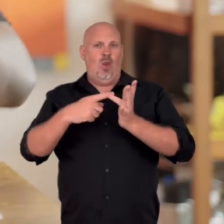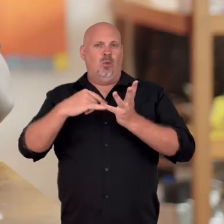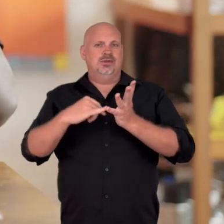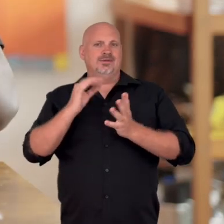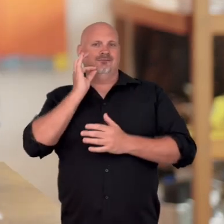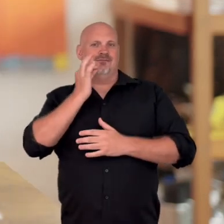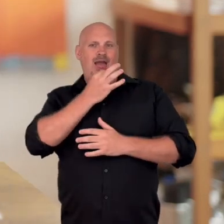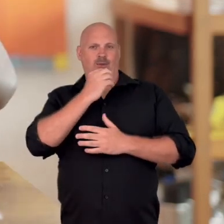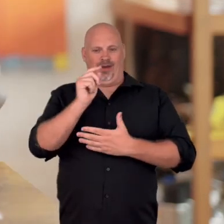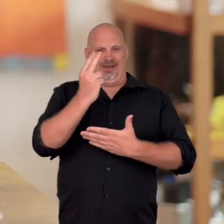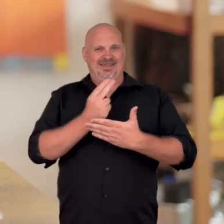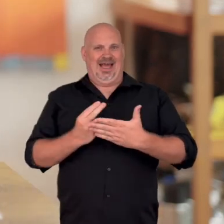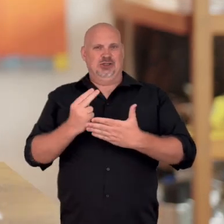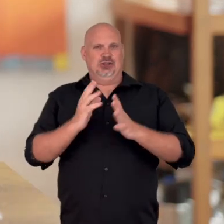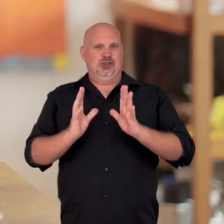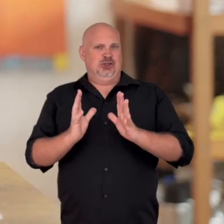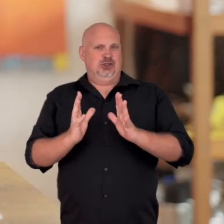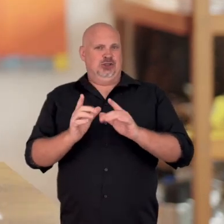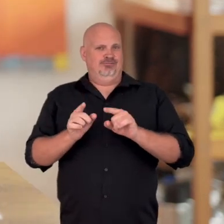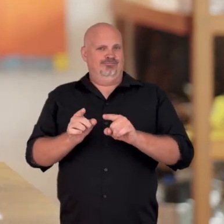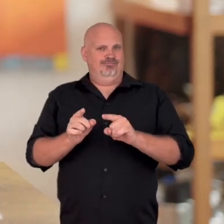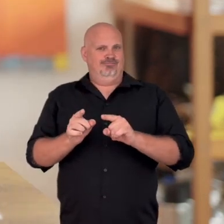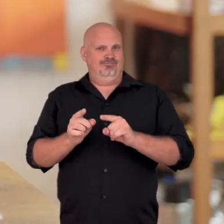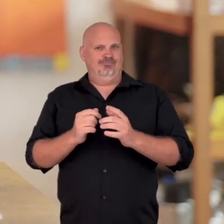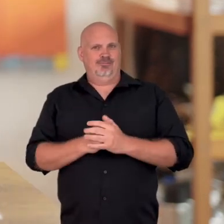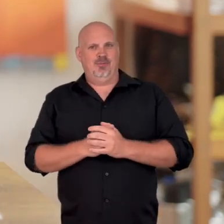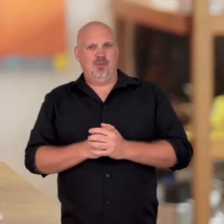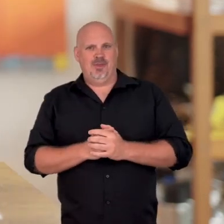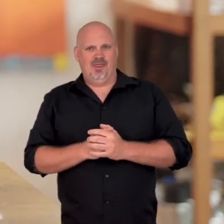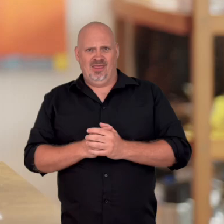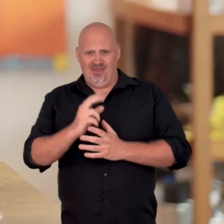isn't that incredible that looks incredible so you have to trust your hand